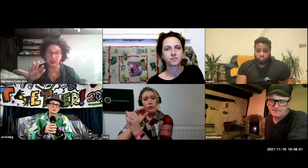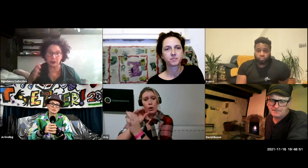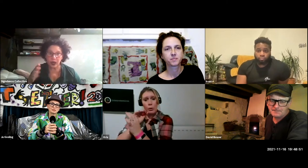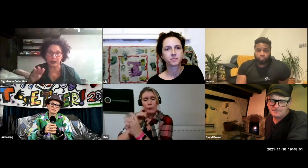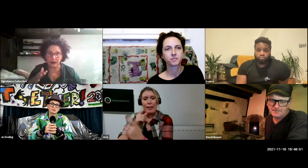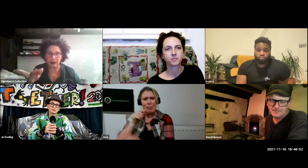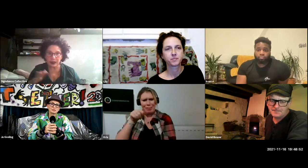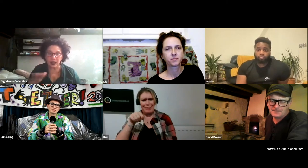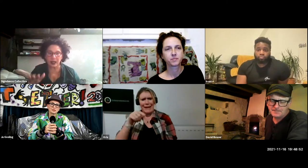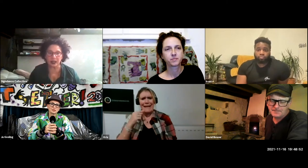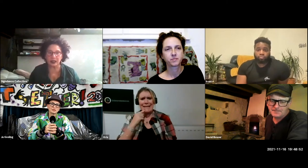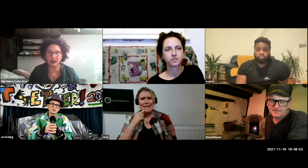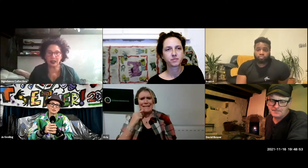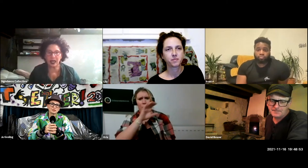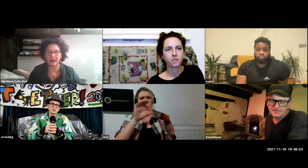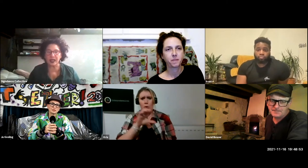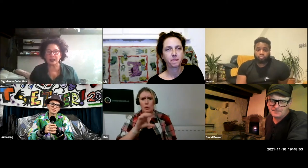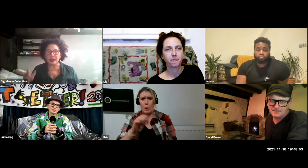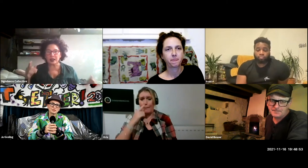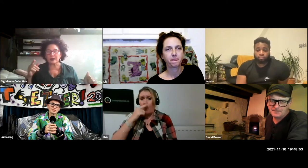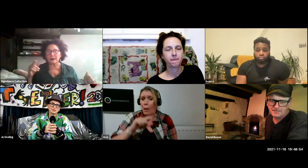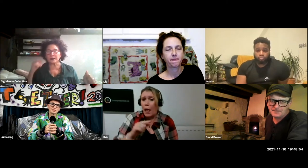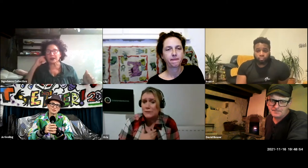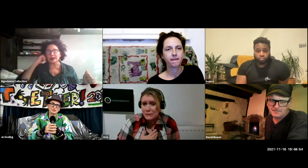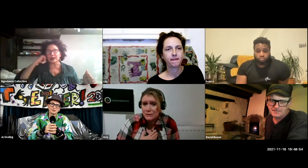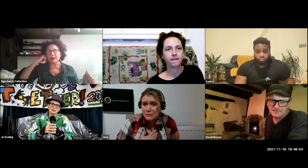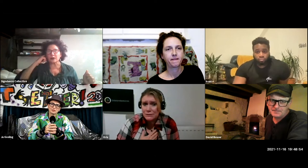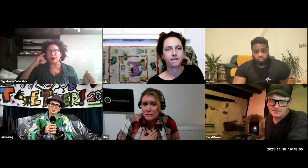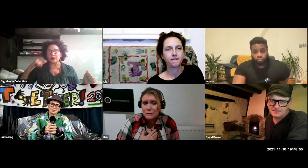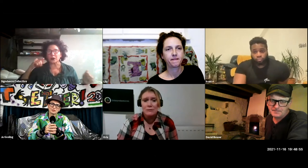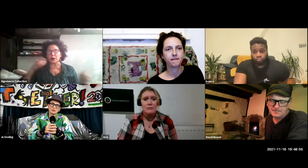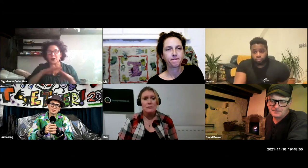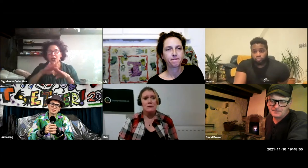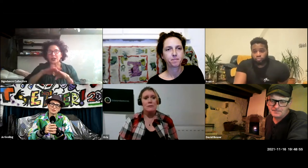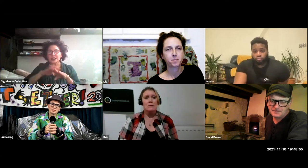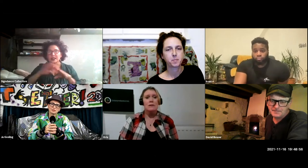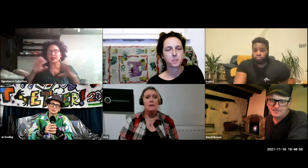operating and a particularly big thank